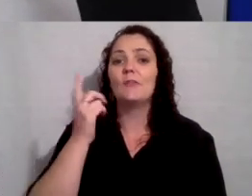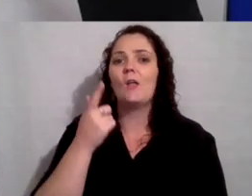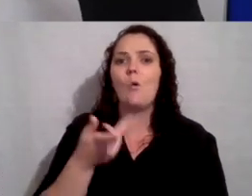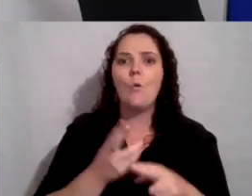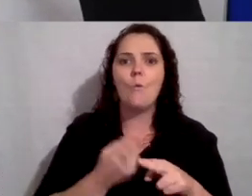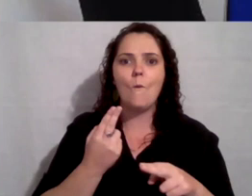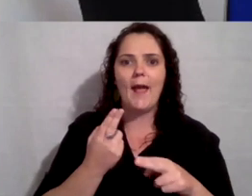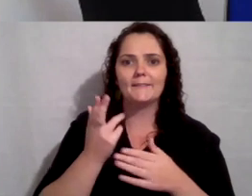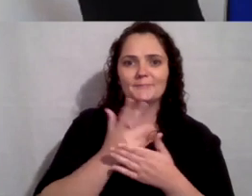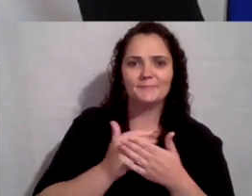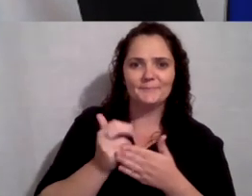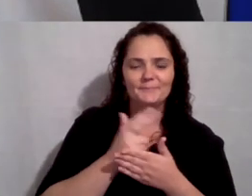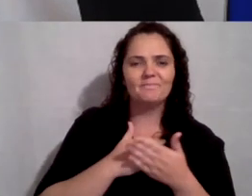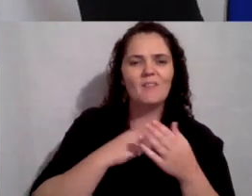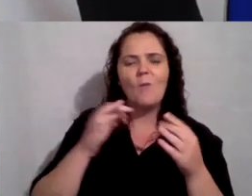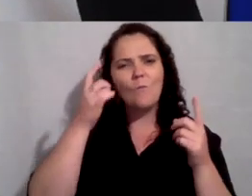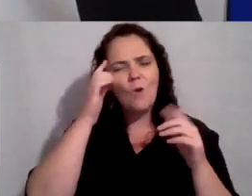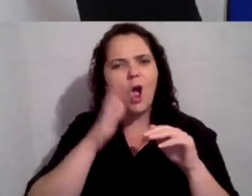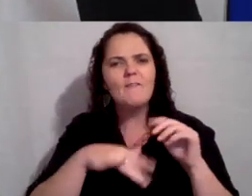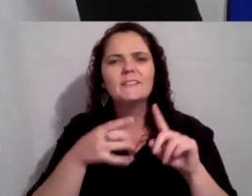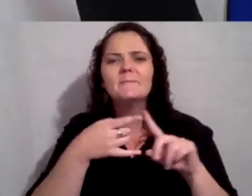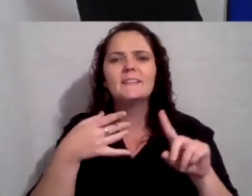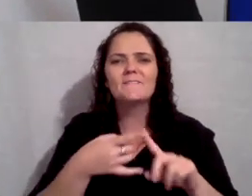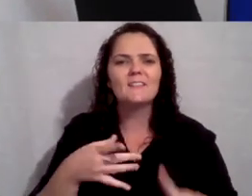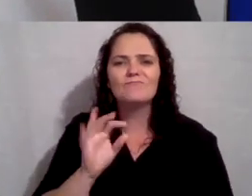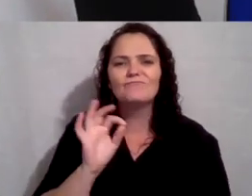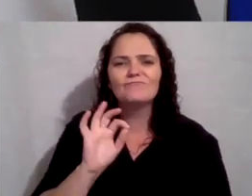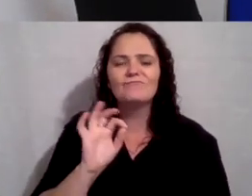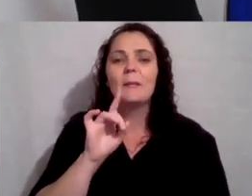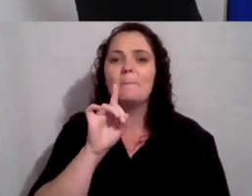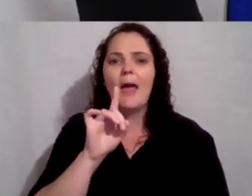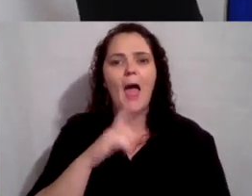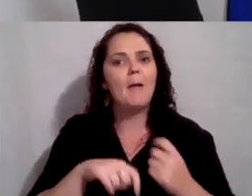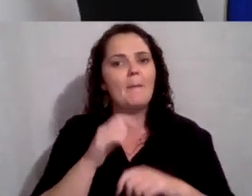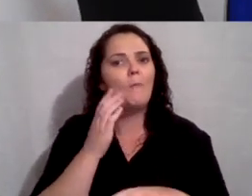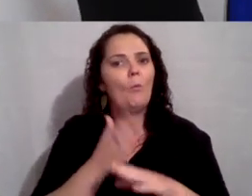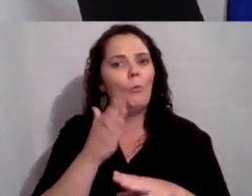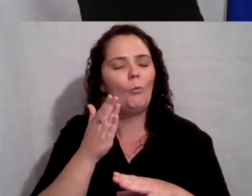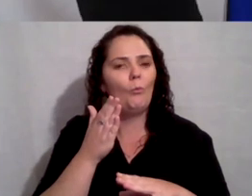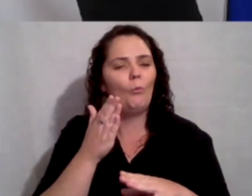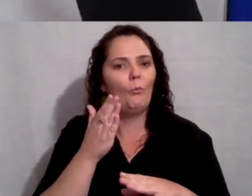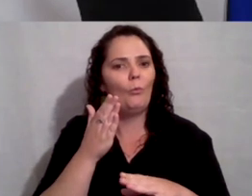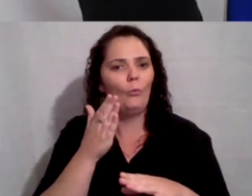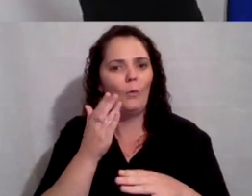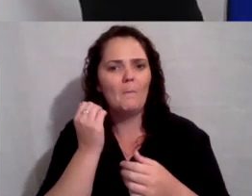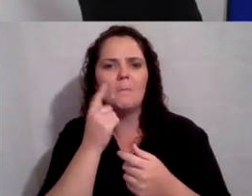very, very quickly alright I'm not worried about detail but I'm just going to start quickly blocking out